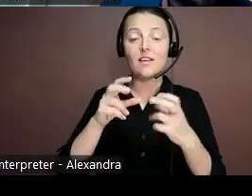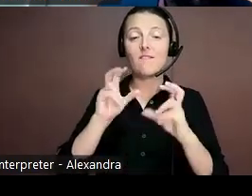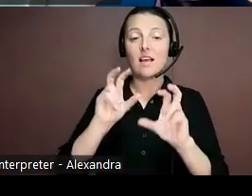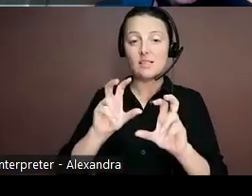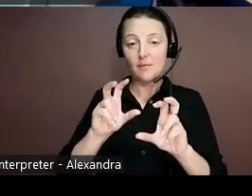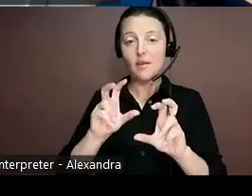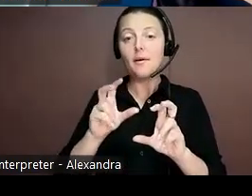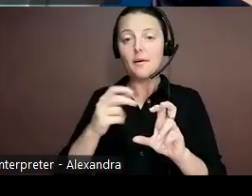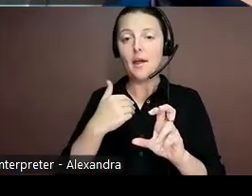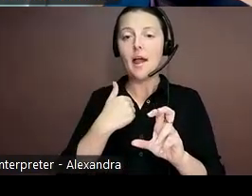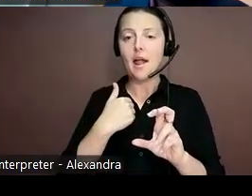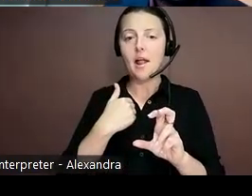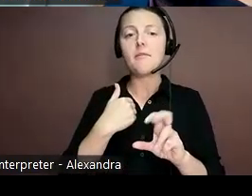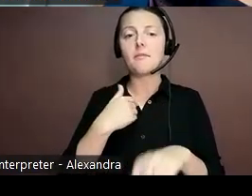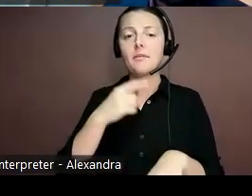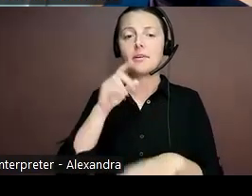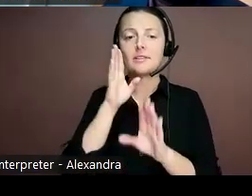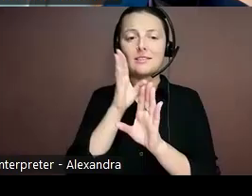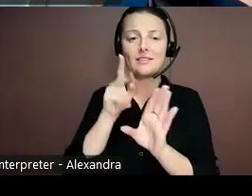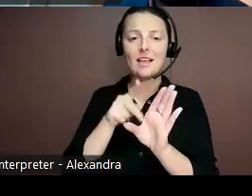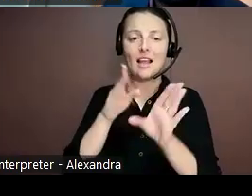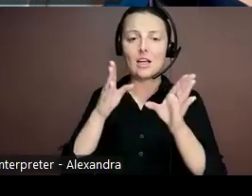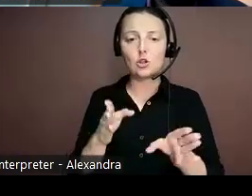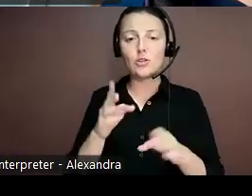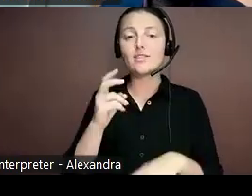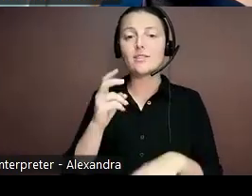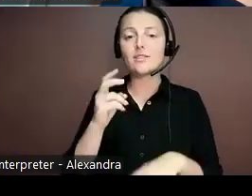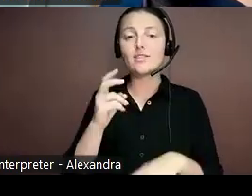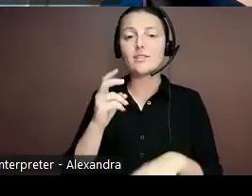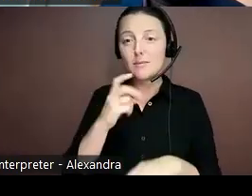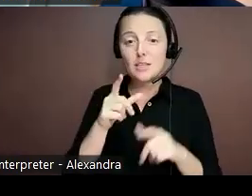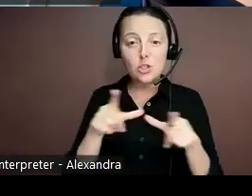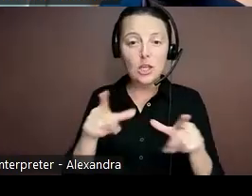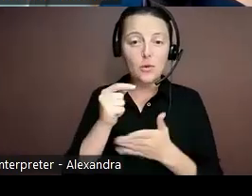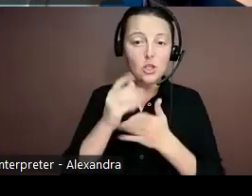a BCBA, occupational therapist, and administrative support. You'll notice that the investments that